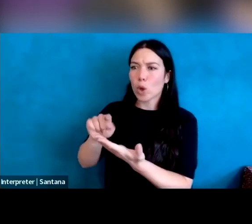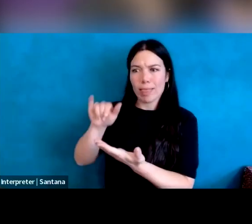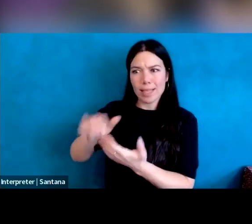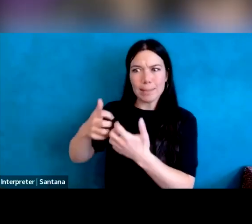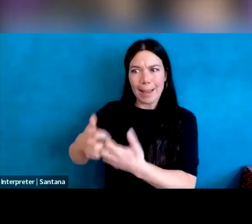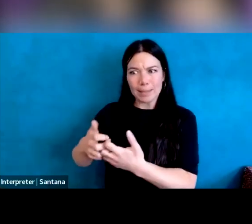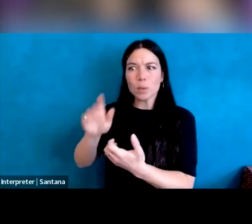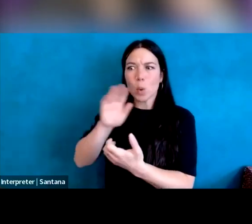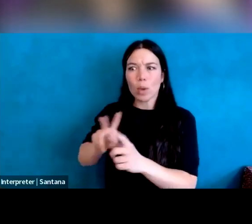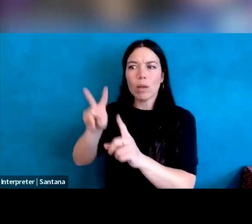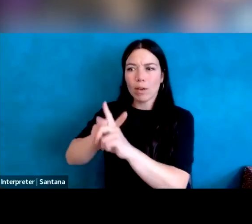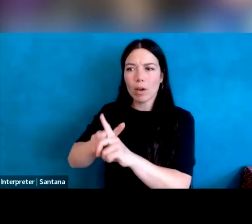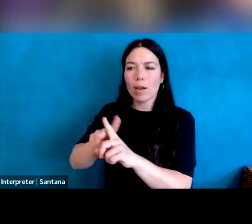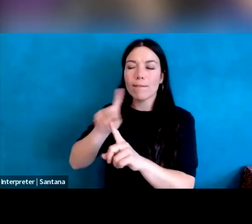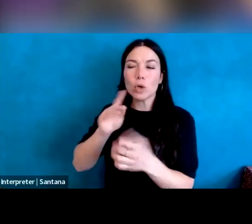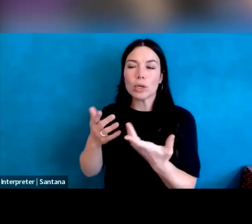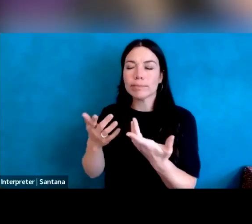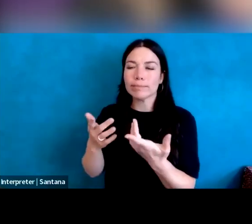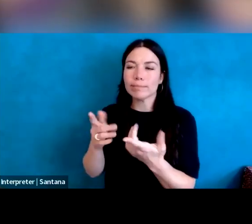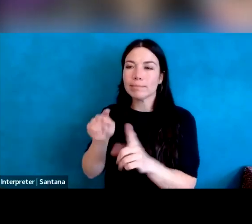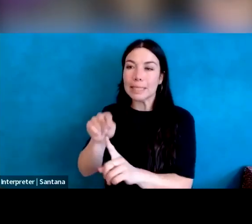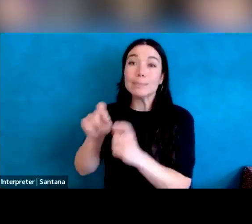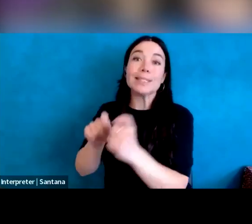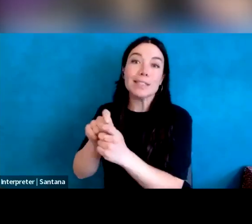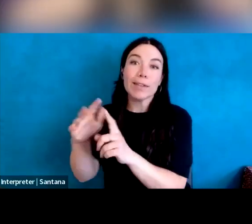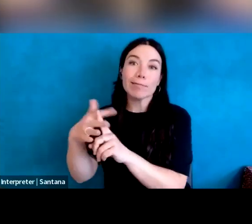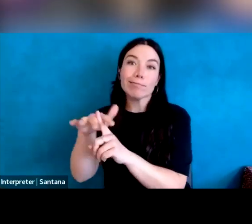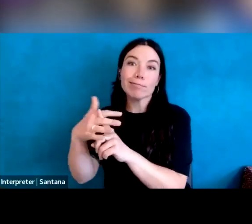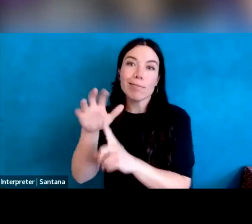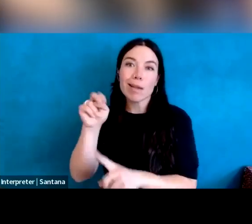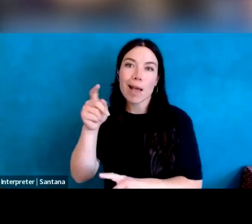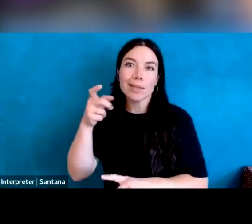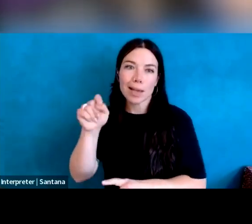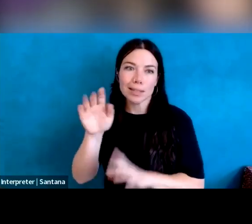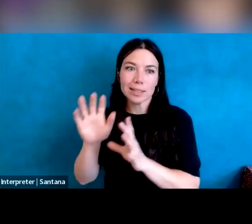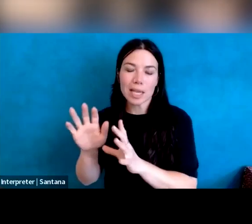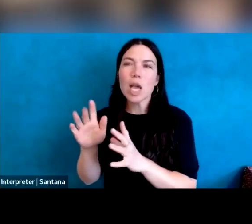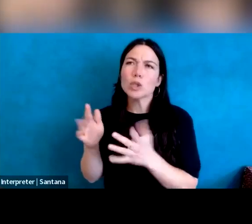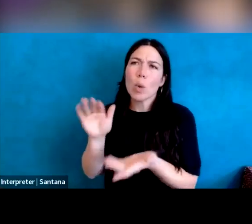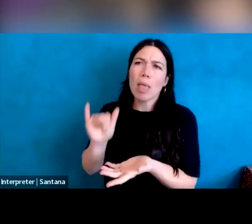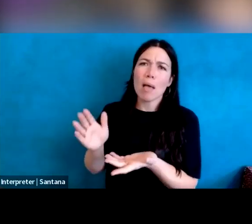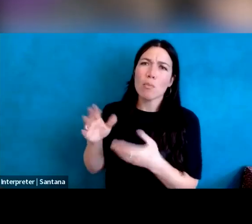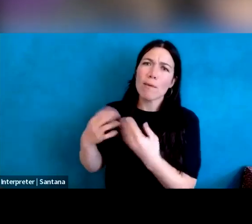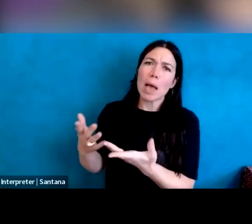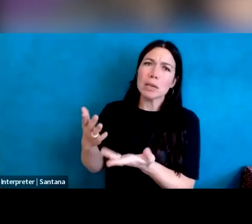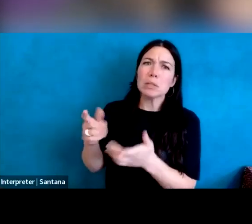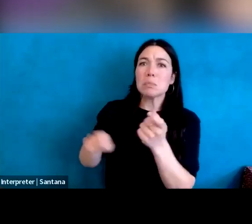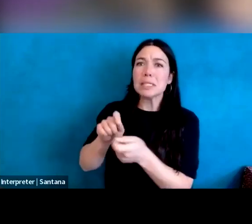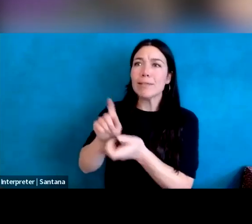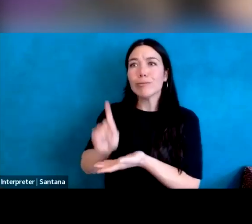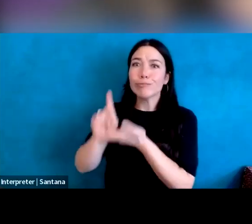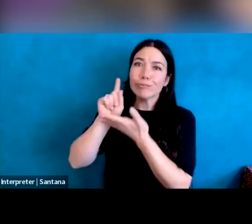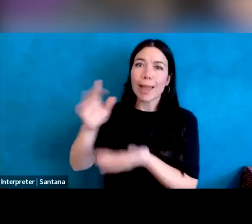And so that's another sort of advantage, but also relates to contextualized analyses like we've talked about earlier.